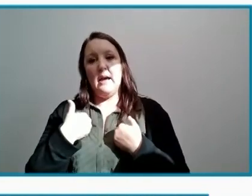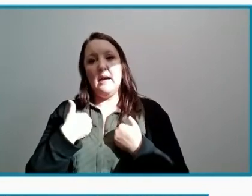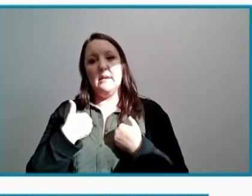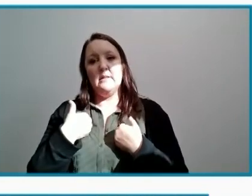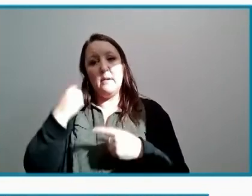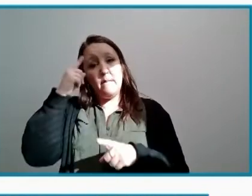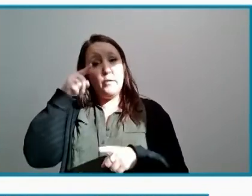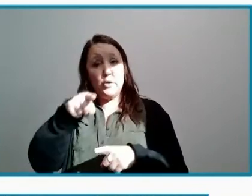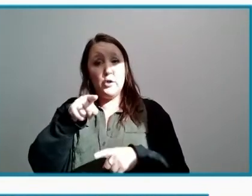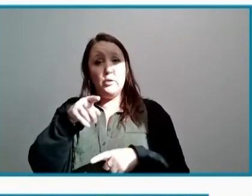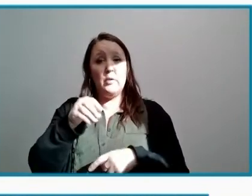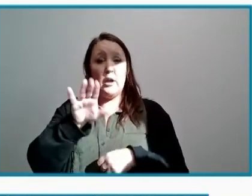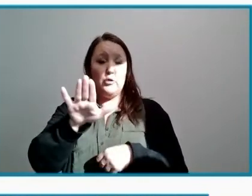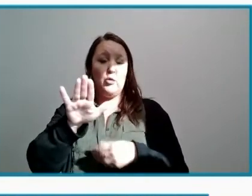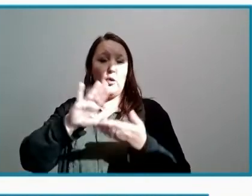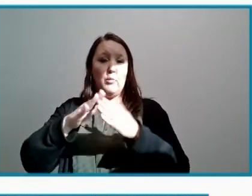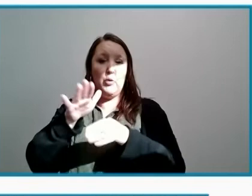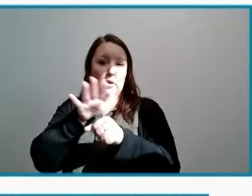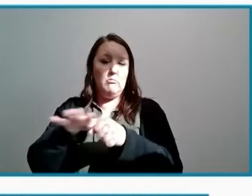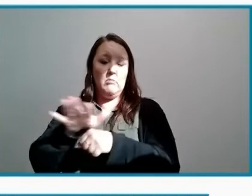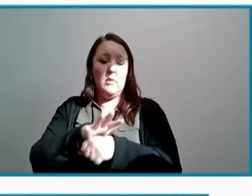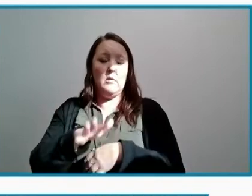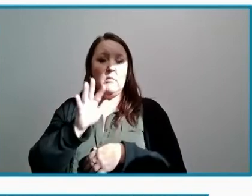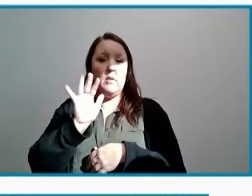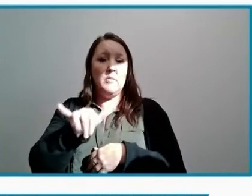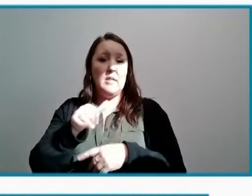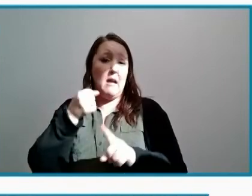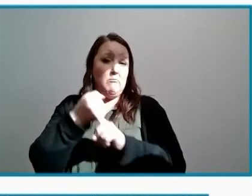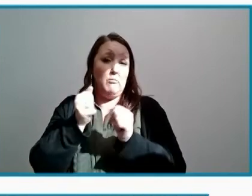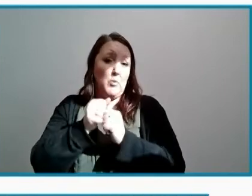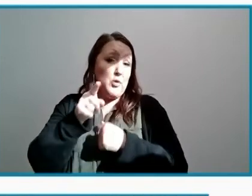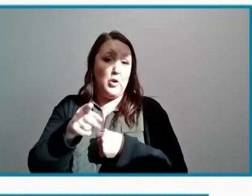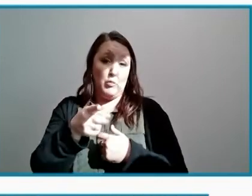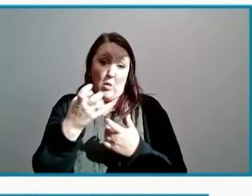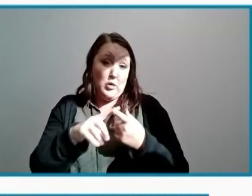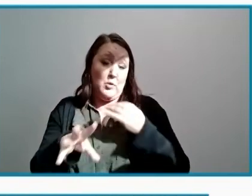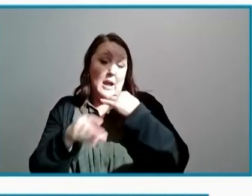So does that resonate with you in anything that you wanna add in this last minute or so?